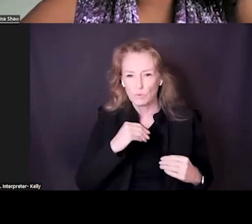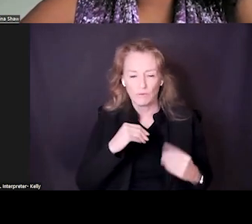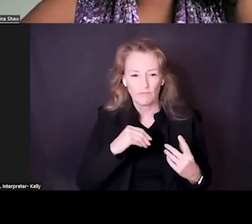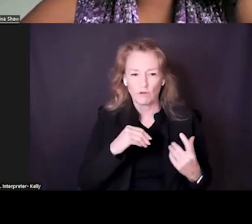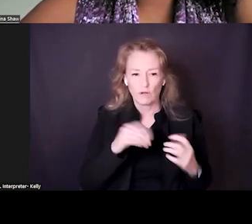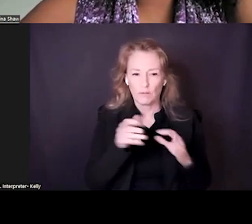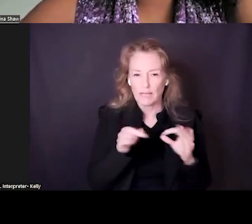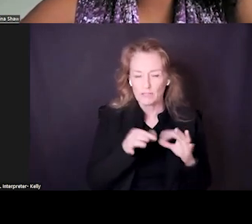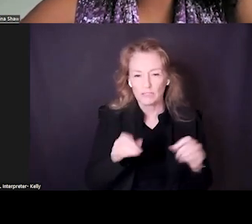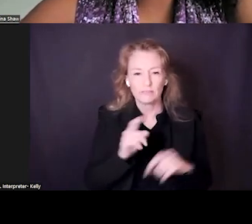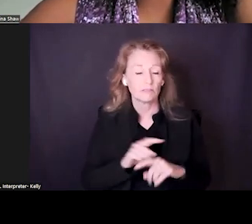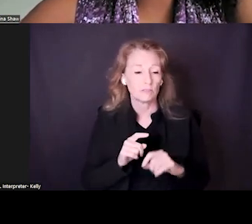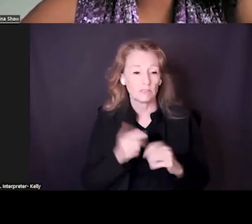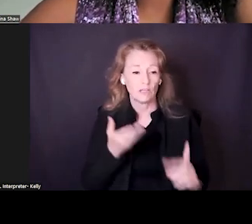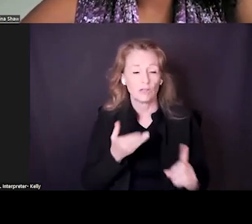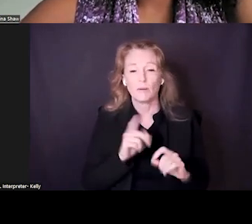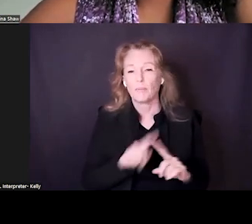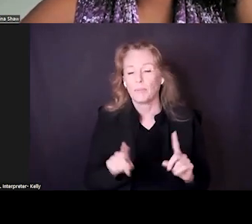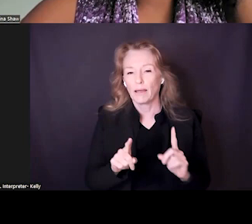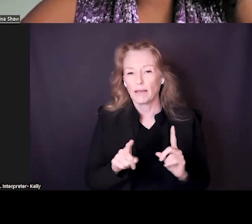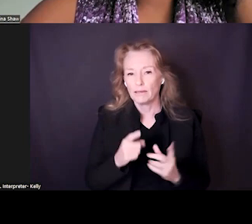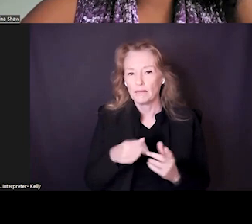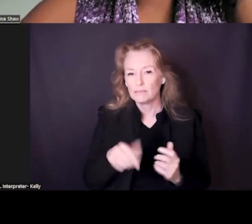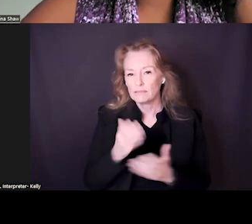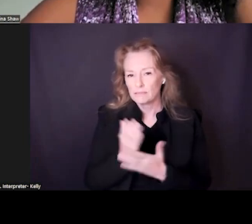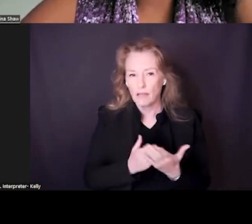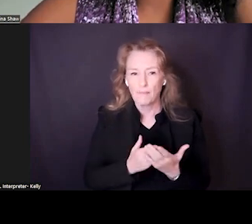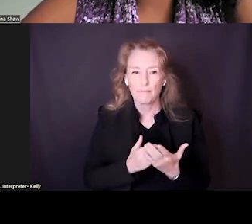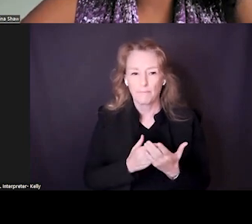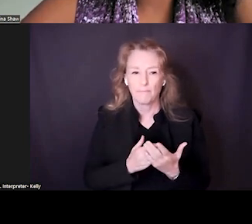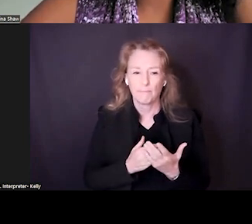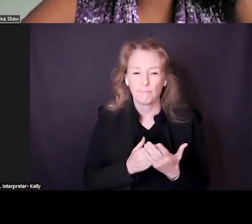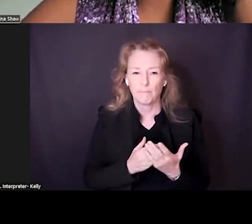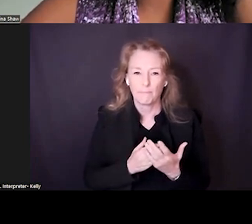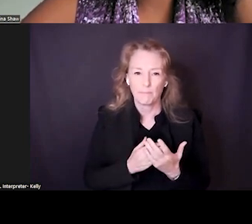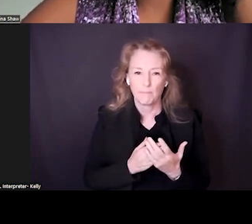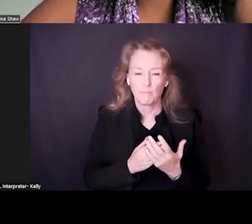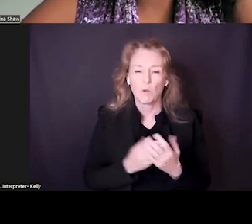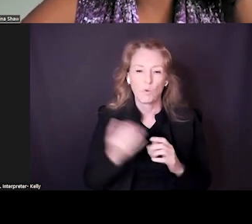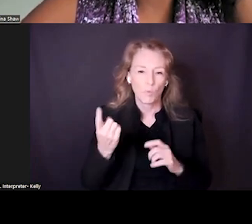STILL, SOME OF THEM ARE TAKING IT ONE STEP AT A TIME AND SOME OF